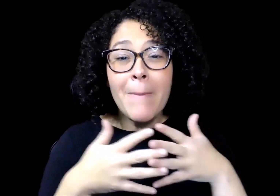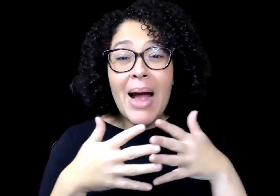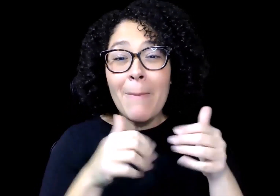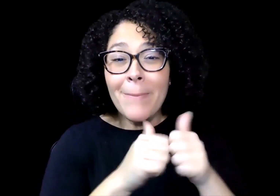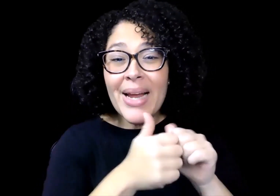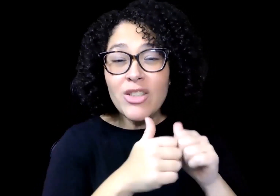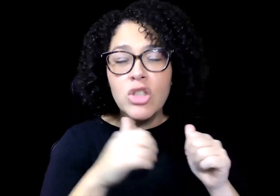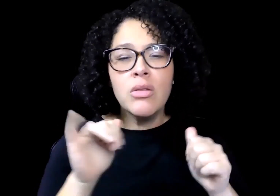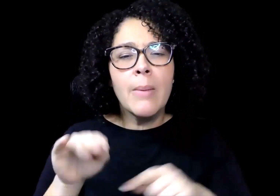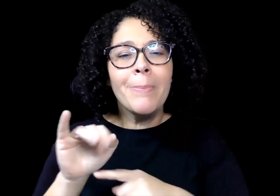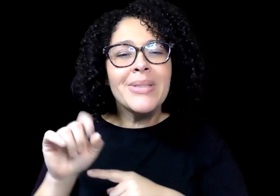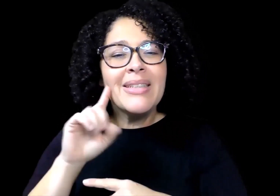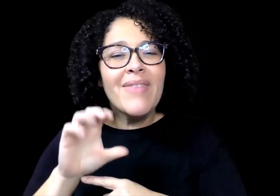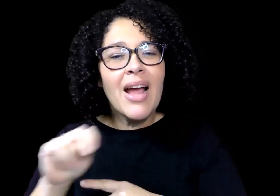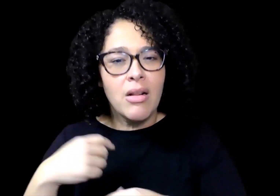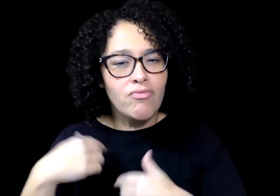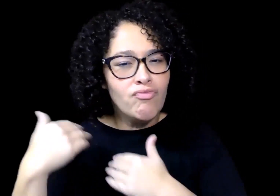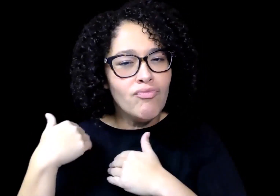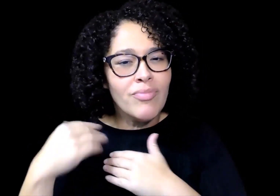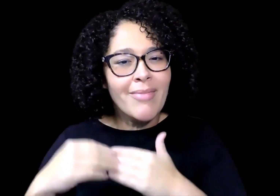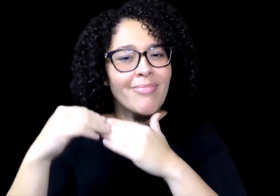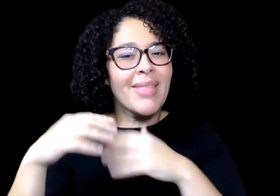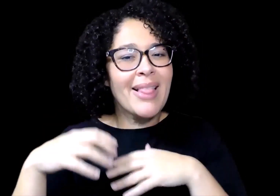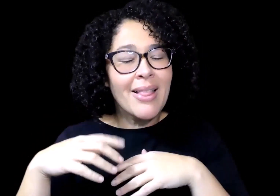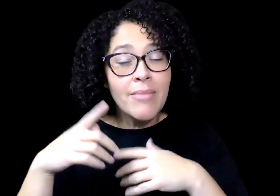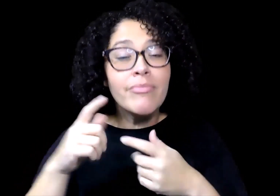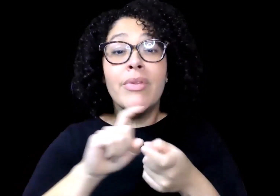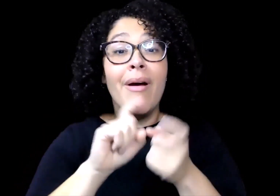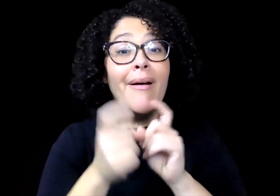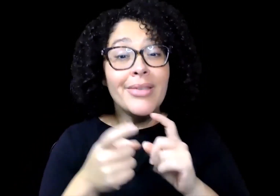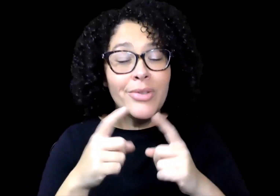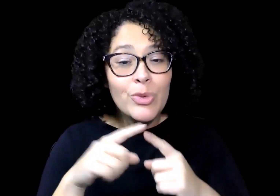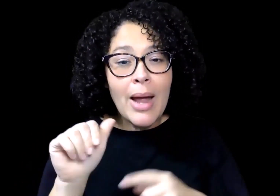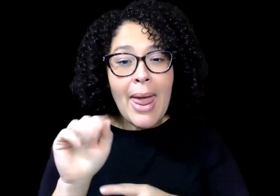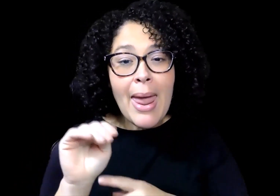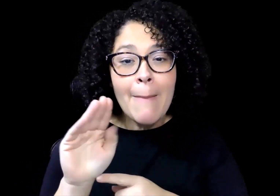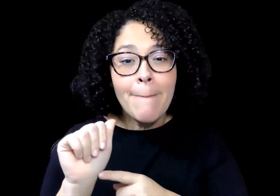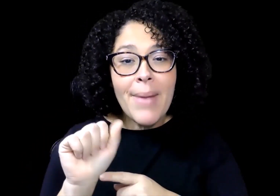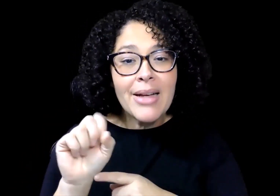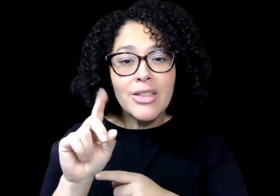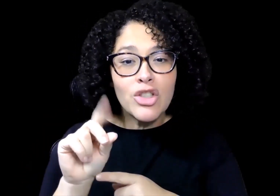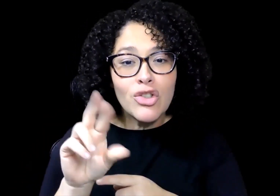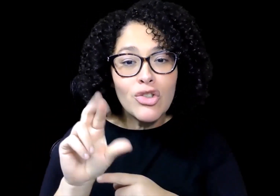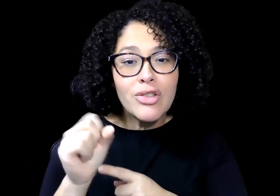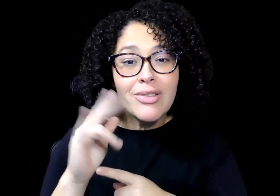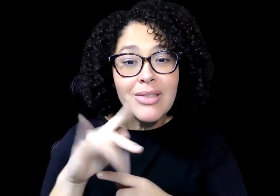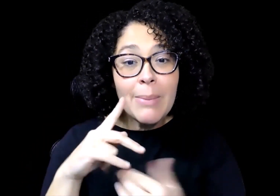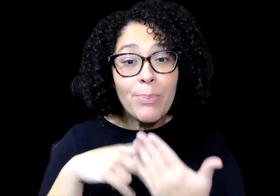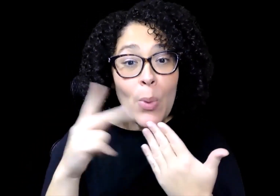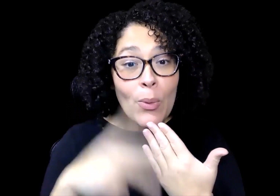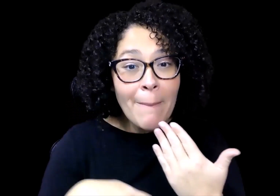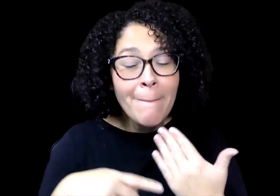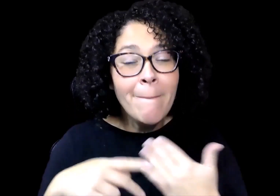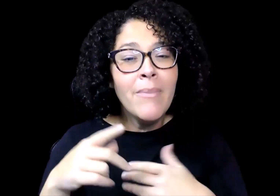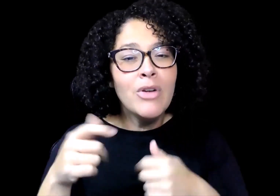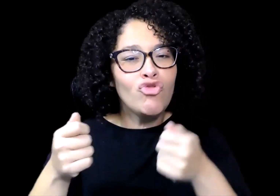used to be the Miss Deaf America pageant and I was involved in that that changed to an ambassadorship